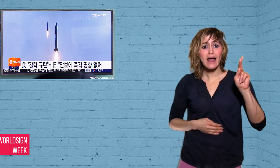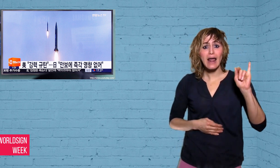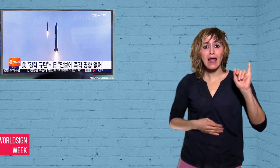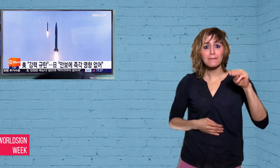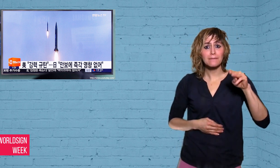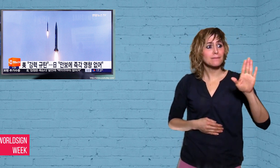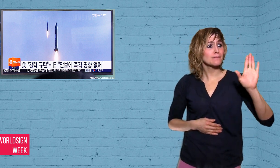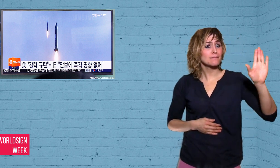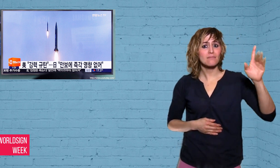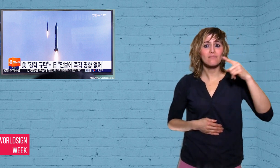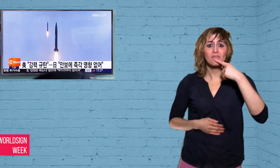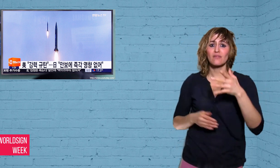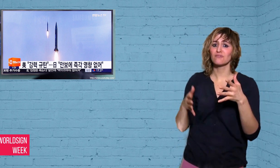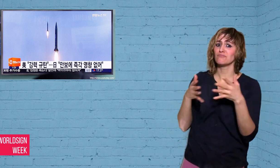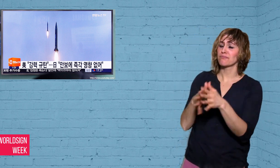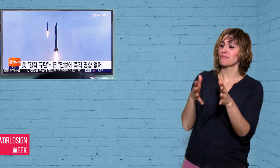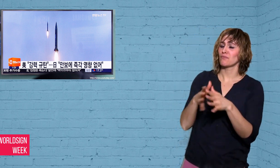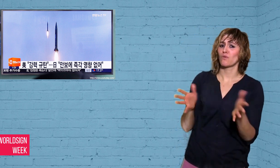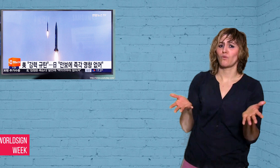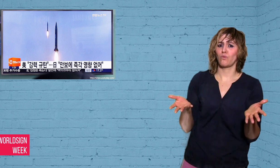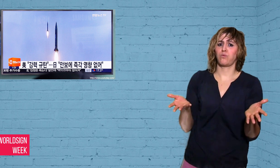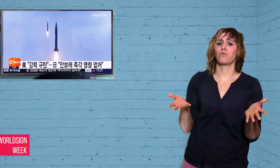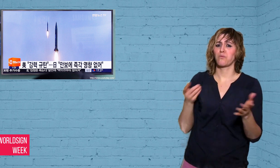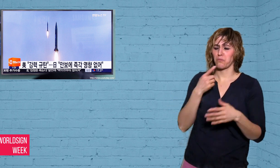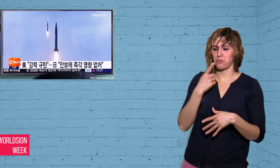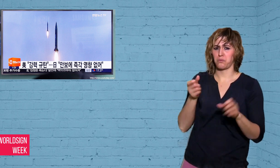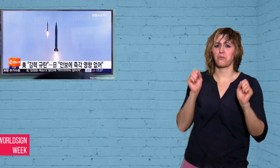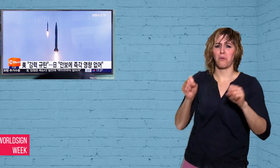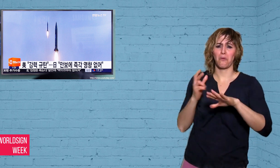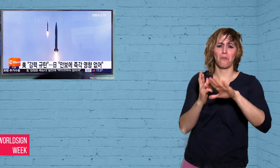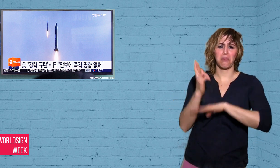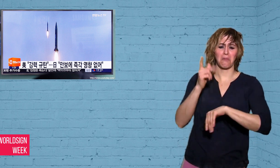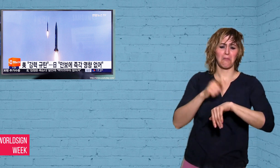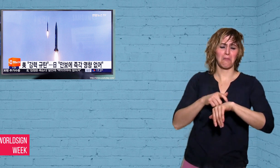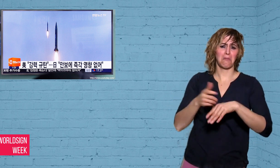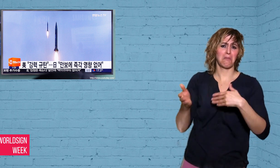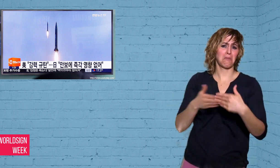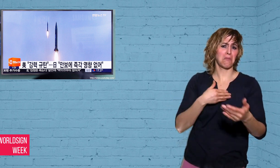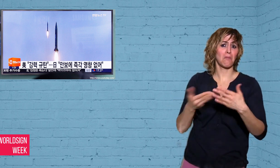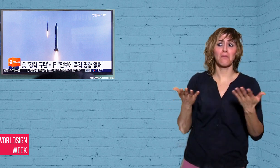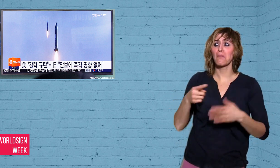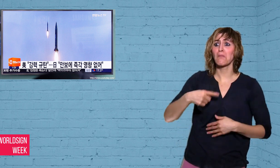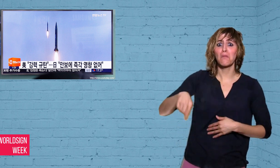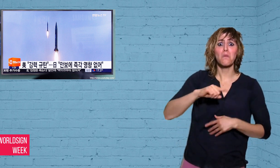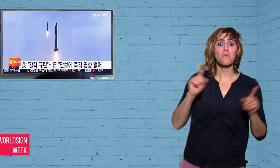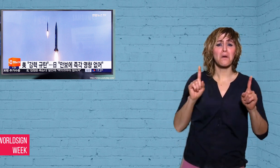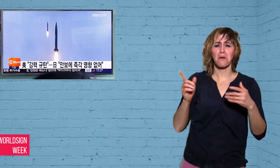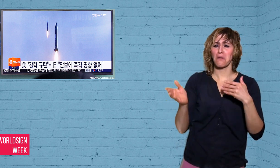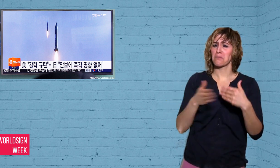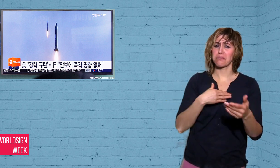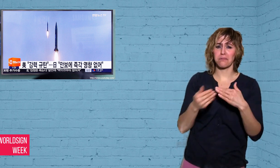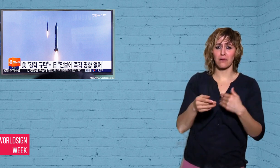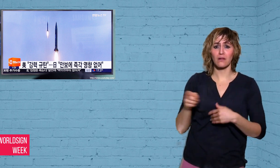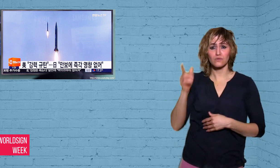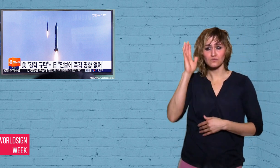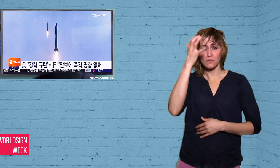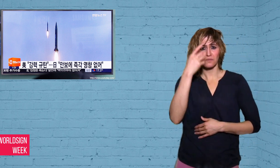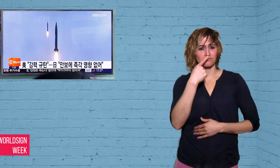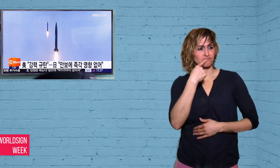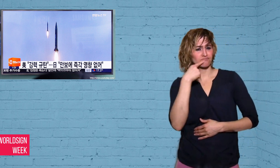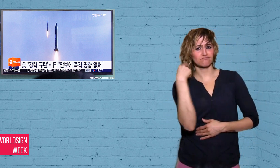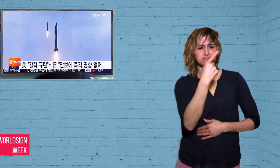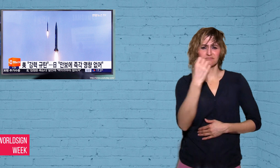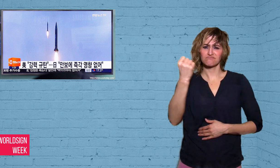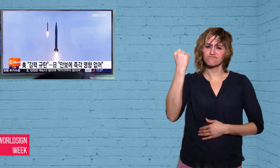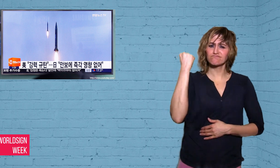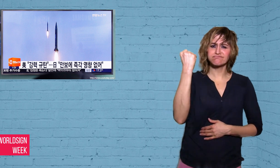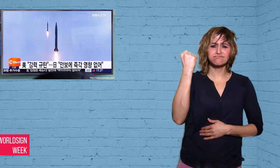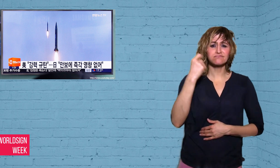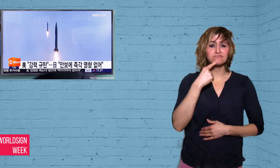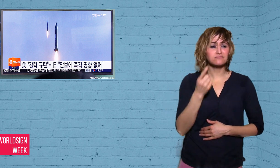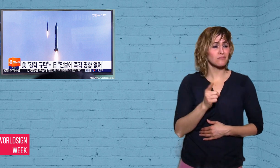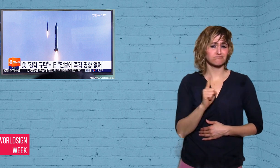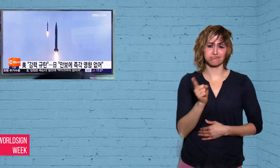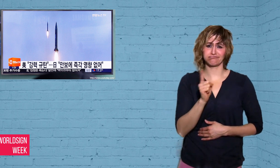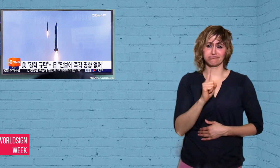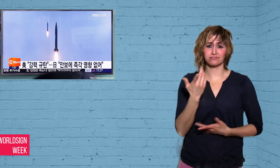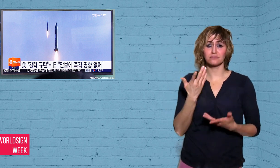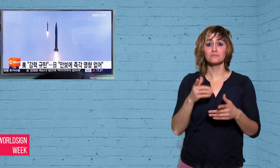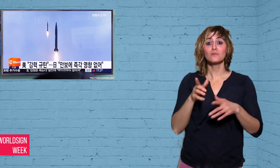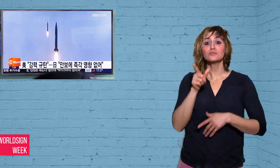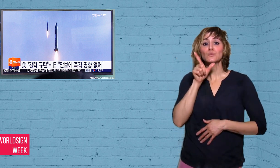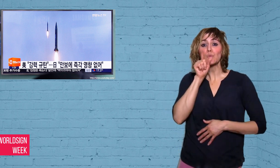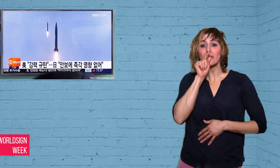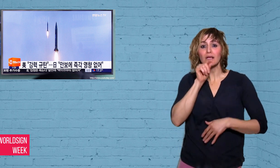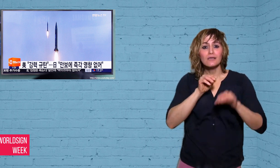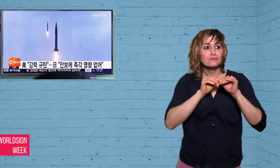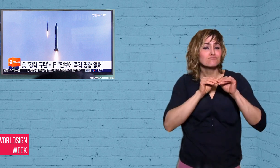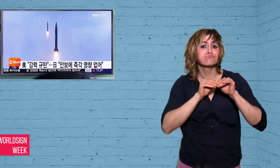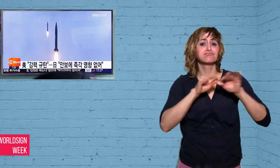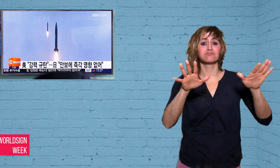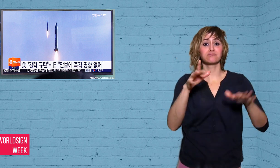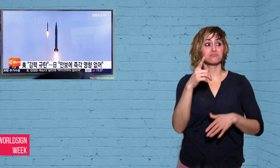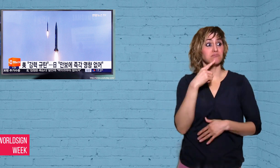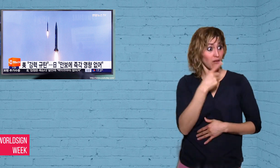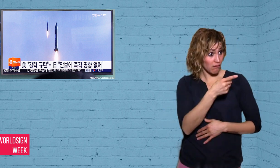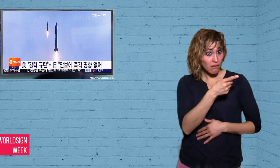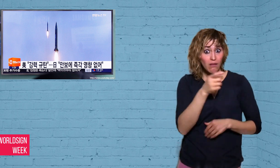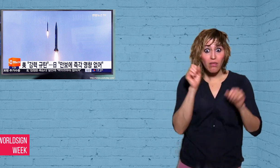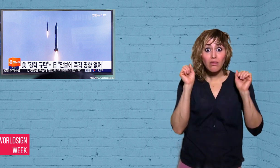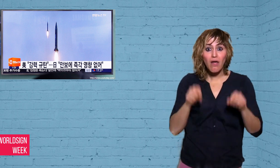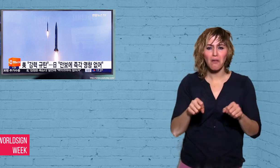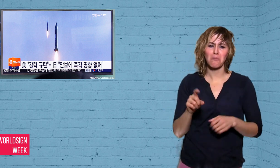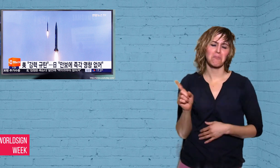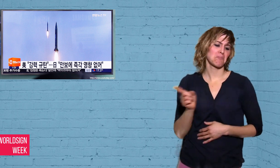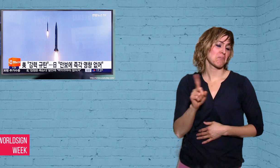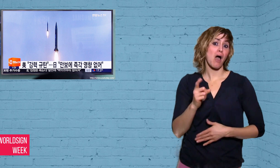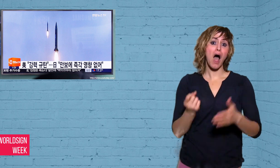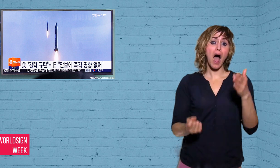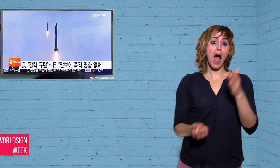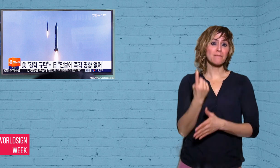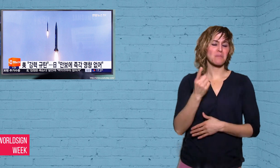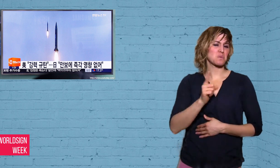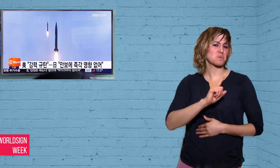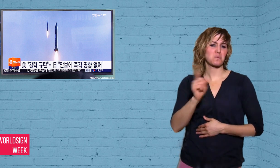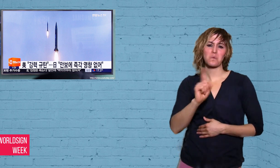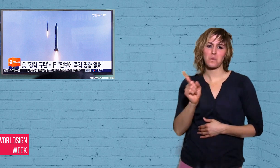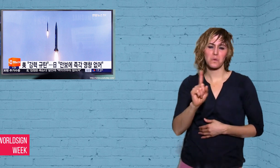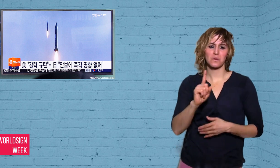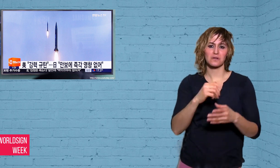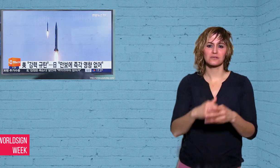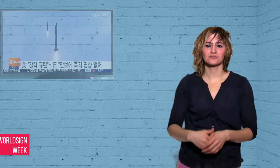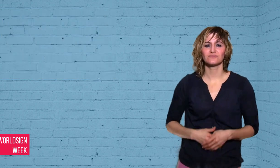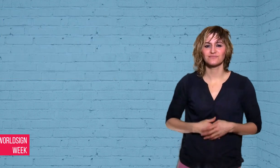declaring in a tweet “It won’t happen!”